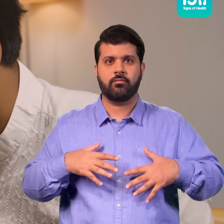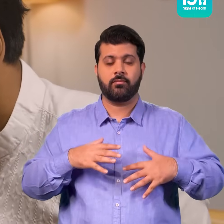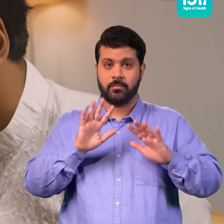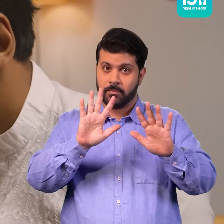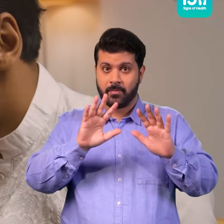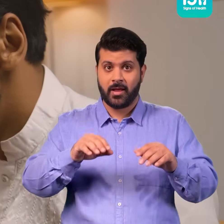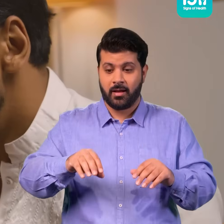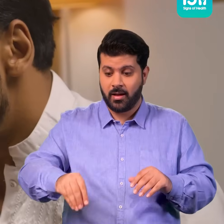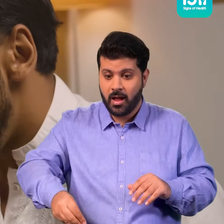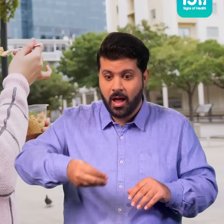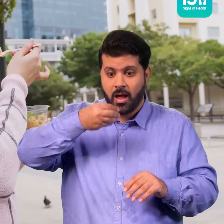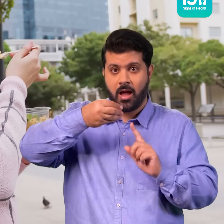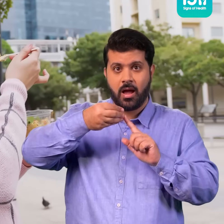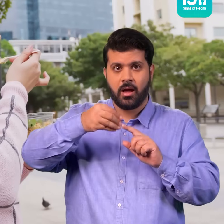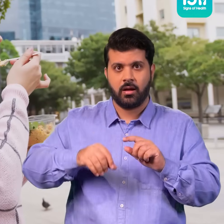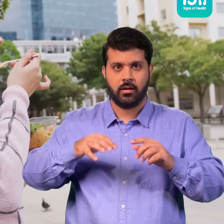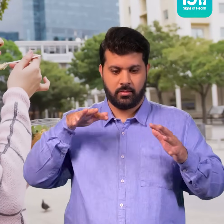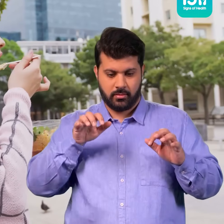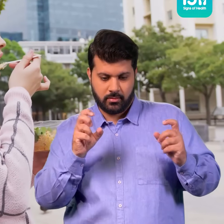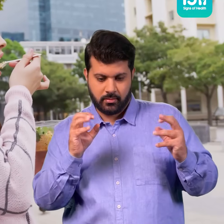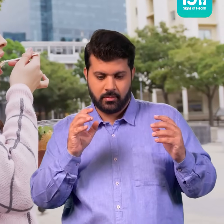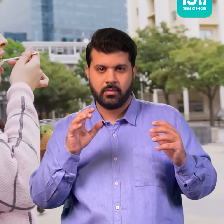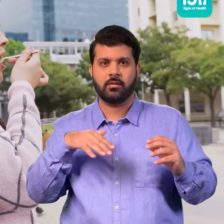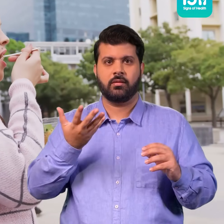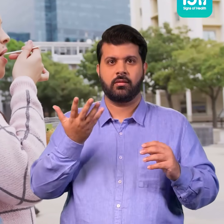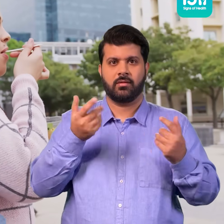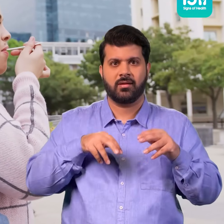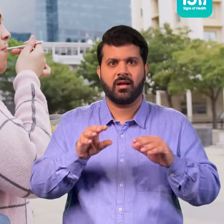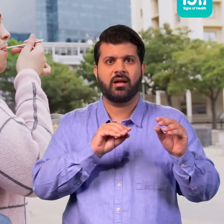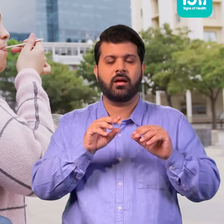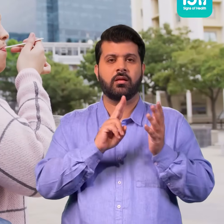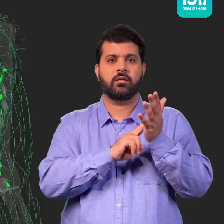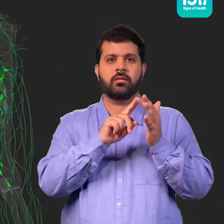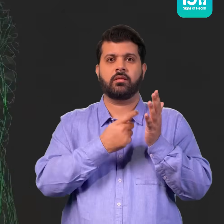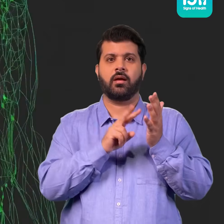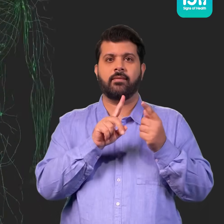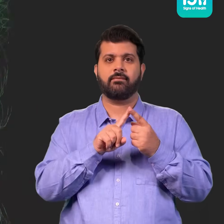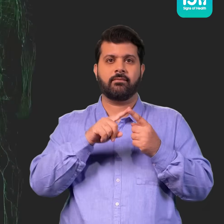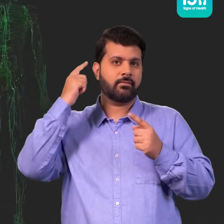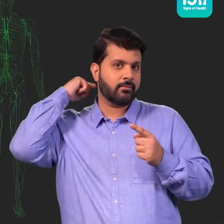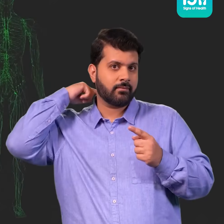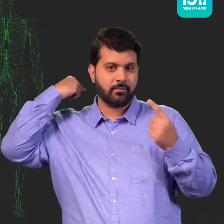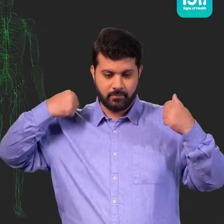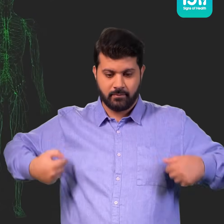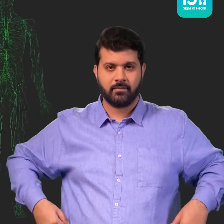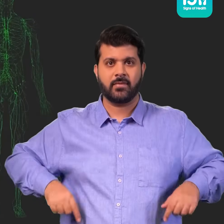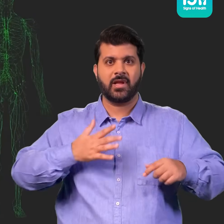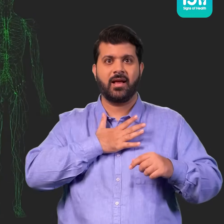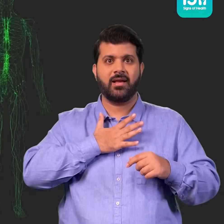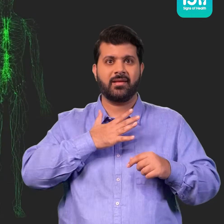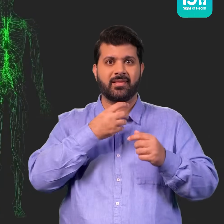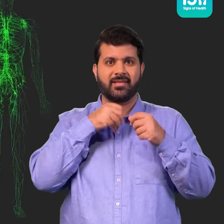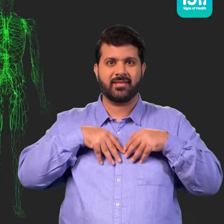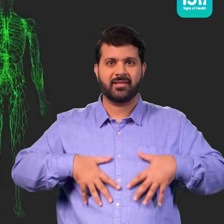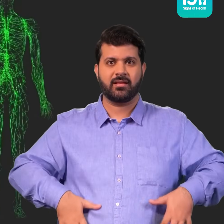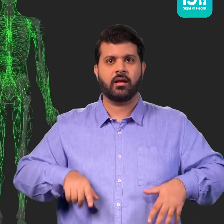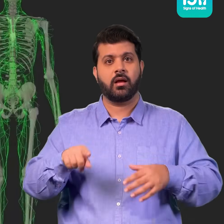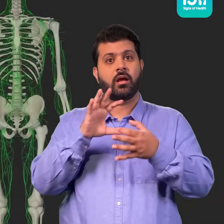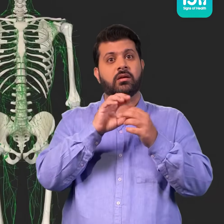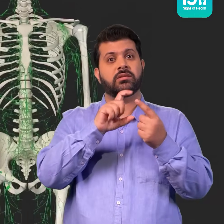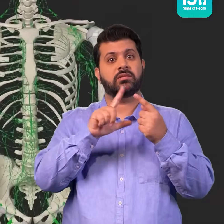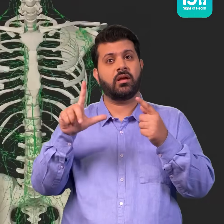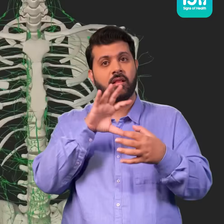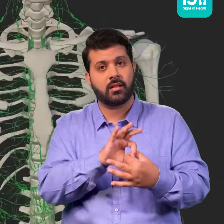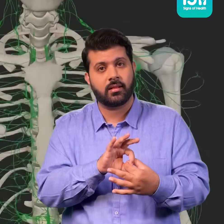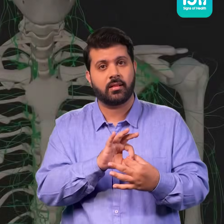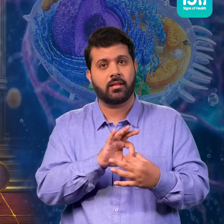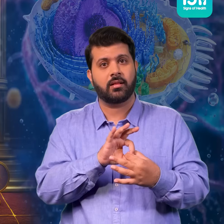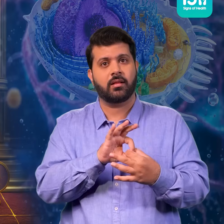How does this movement happen? Nerve cells form nervous tissue, which helps send signals throughout the body.